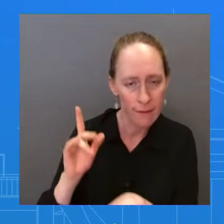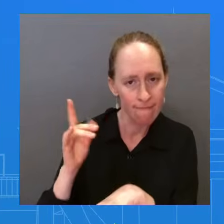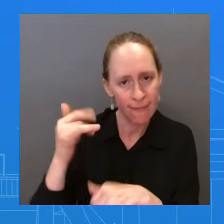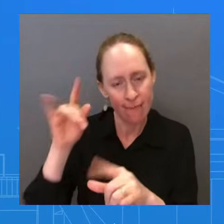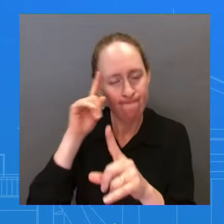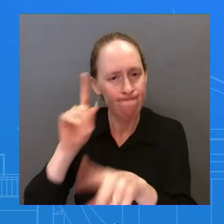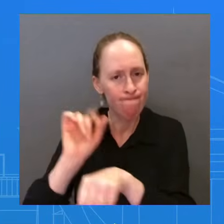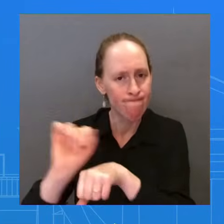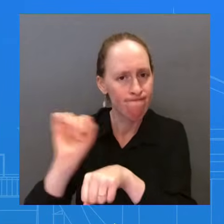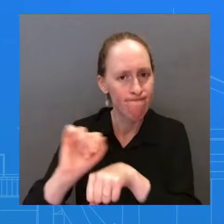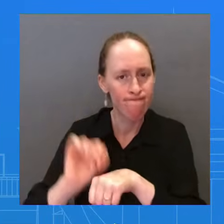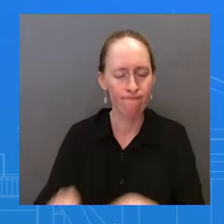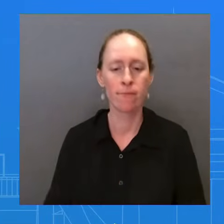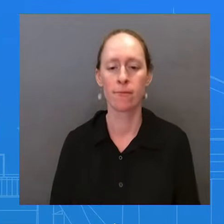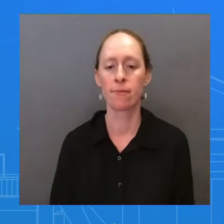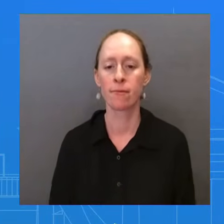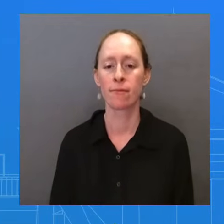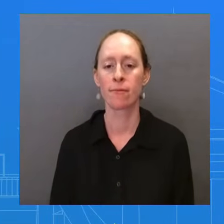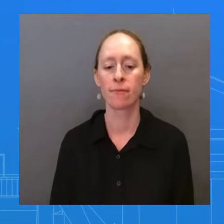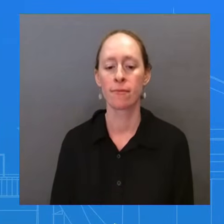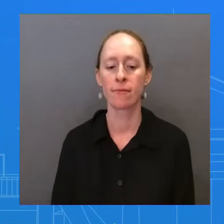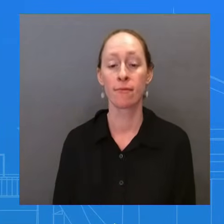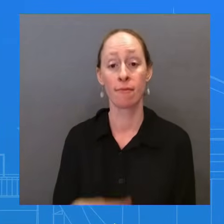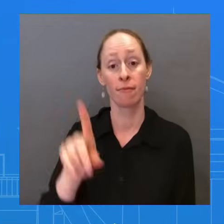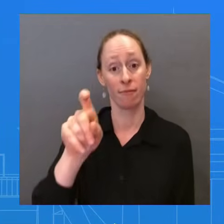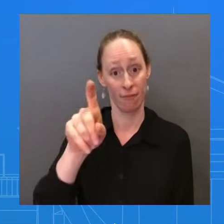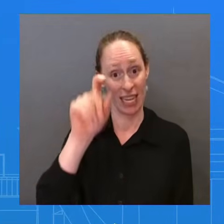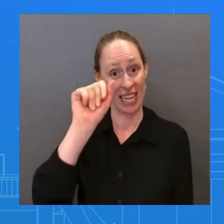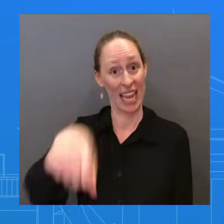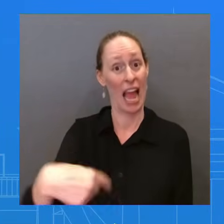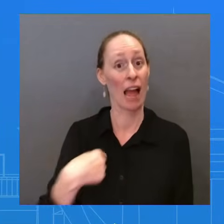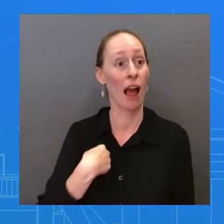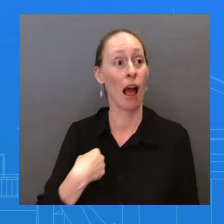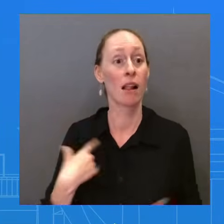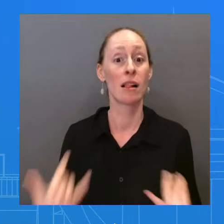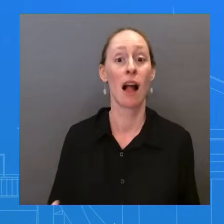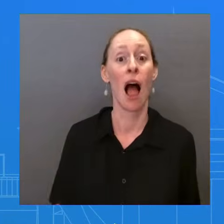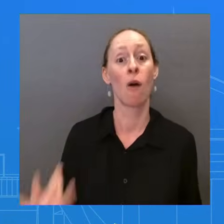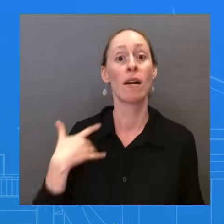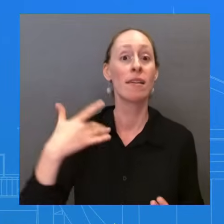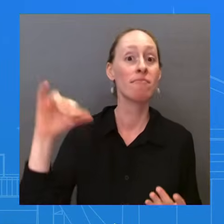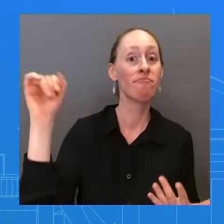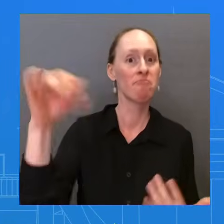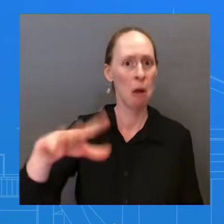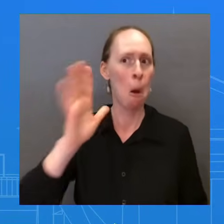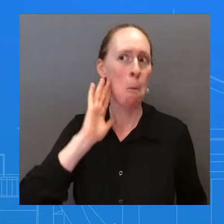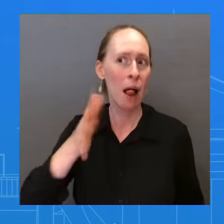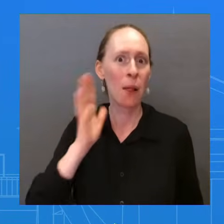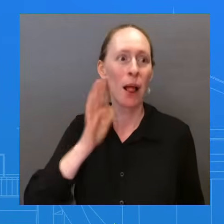you know, a grade level in terms of optimism. What I -- what I am confident about,